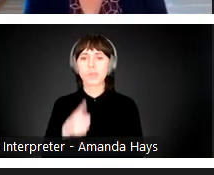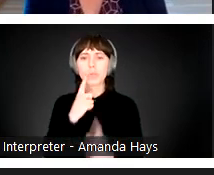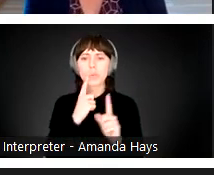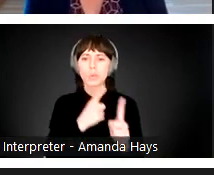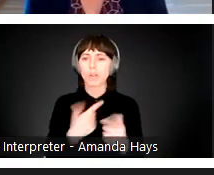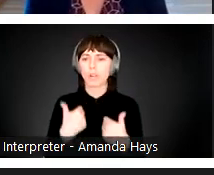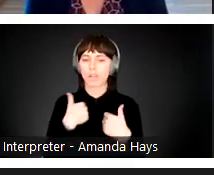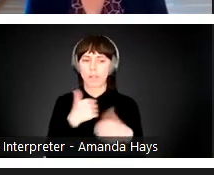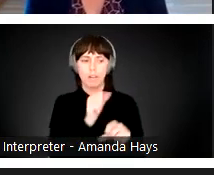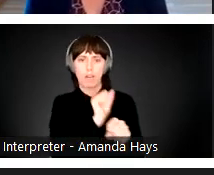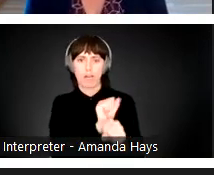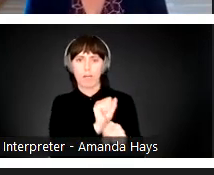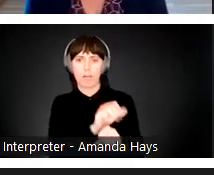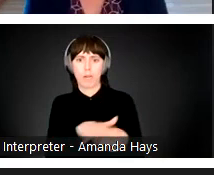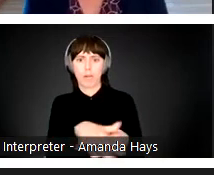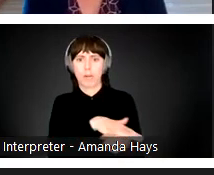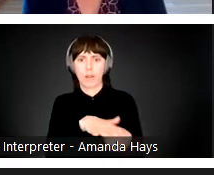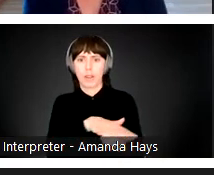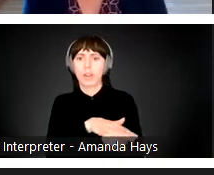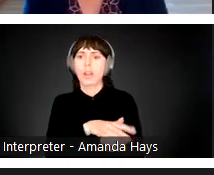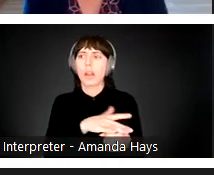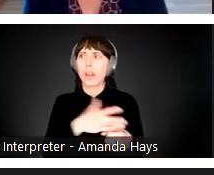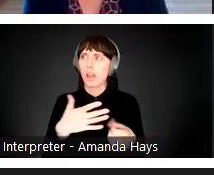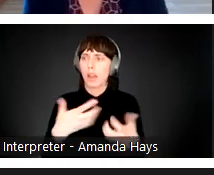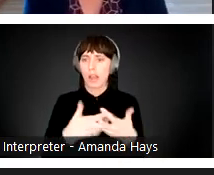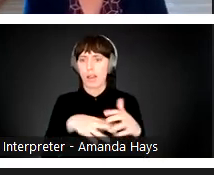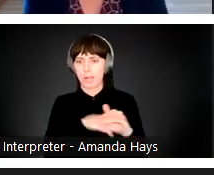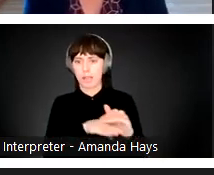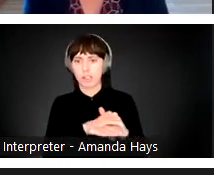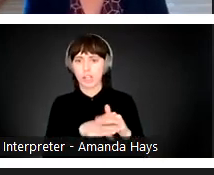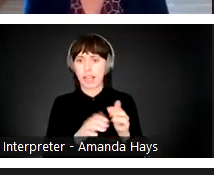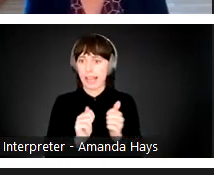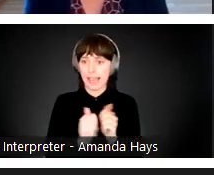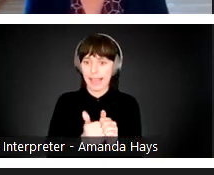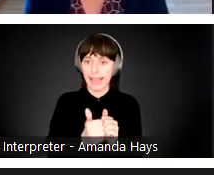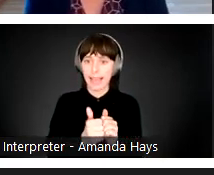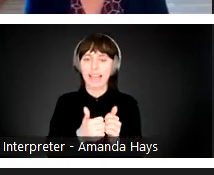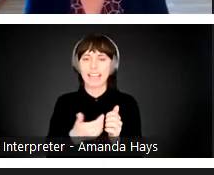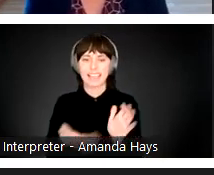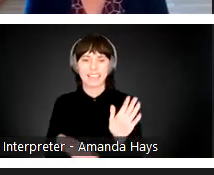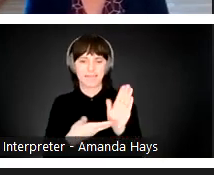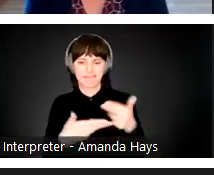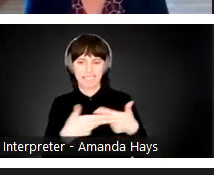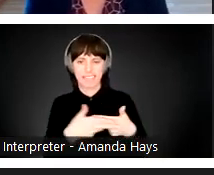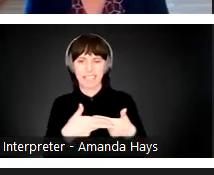there is a couple of ways to do it. This is kind of my cheat sheet.